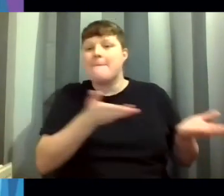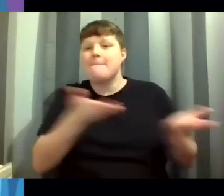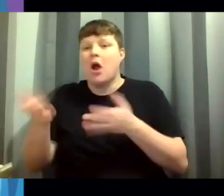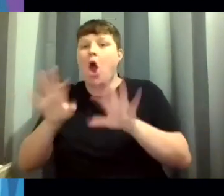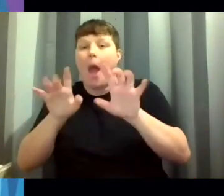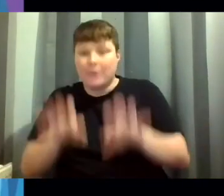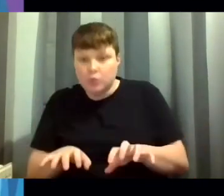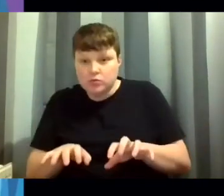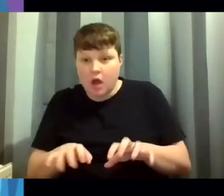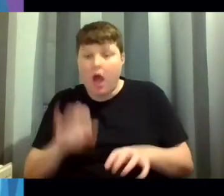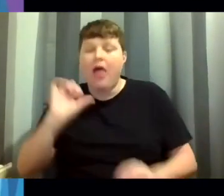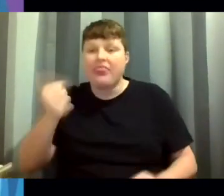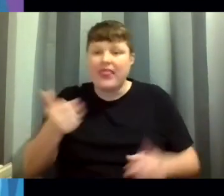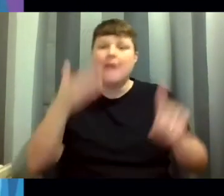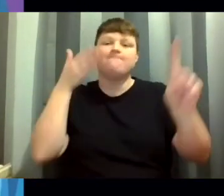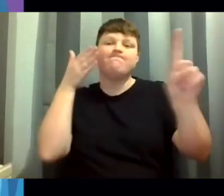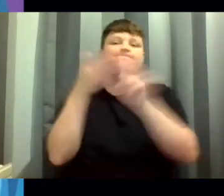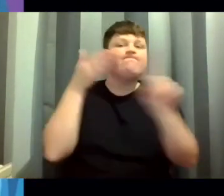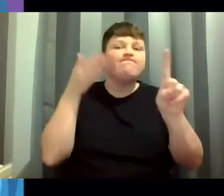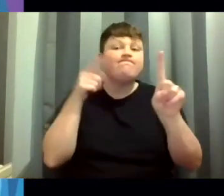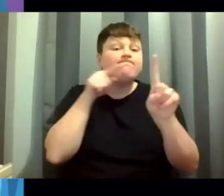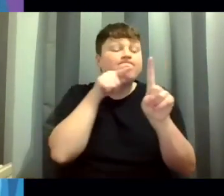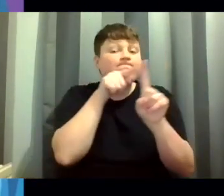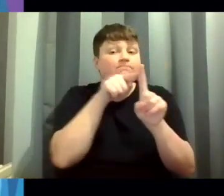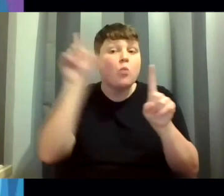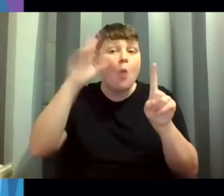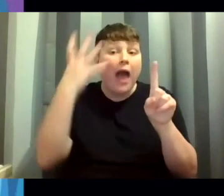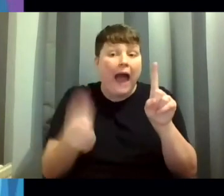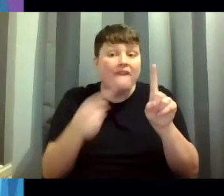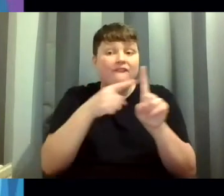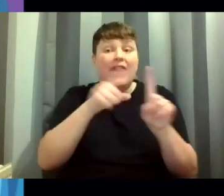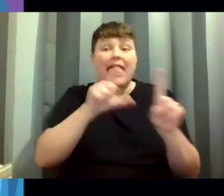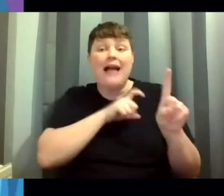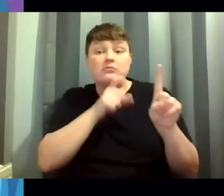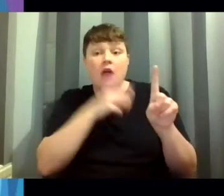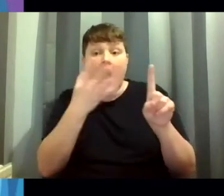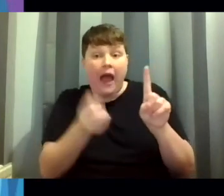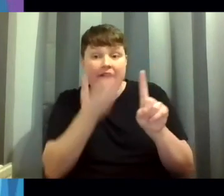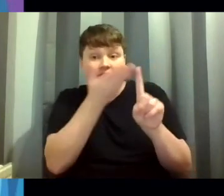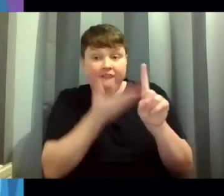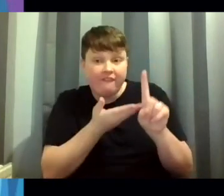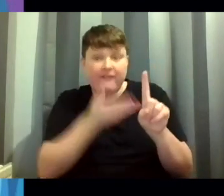can then identify particular components which may reveal its high risk or low risk of cancer.